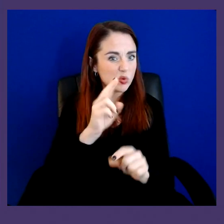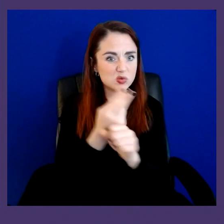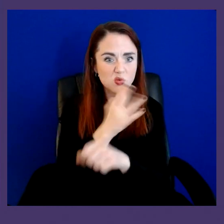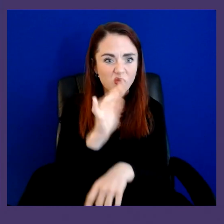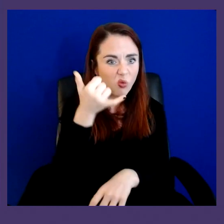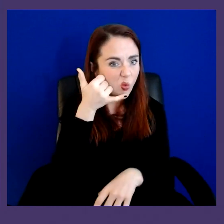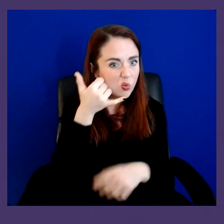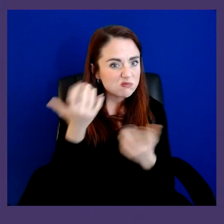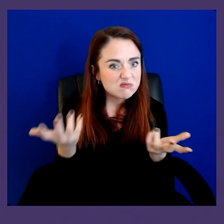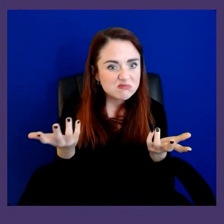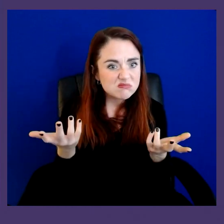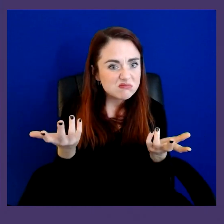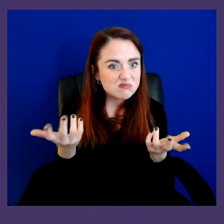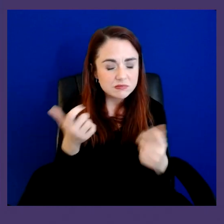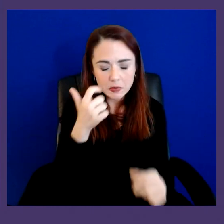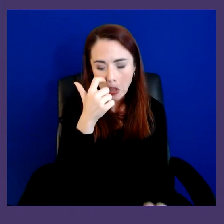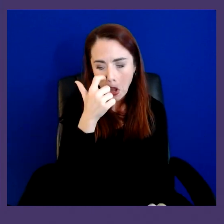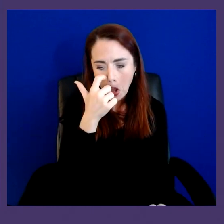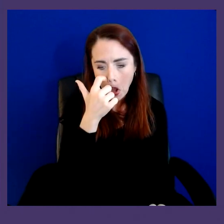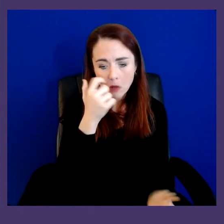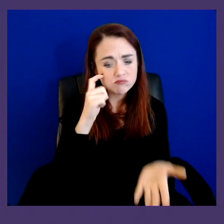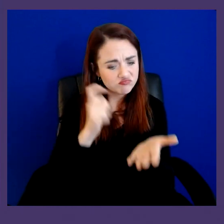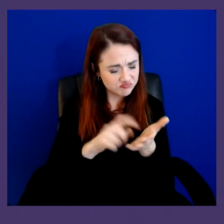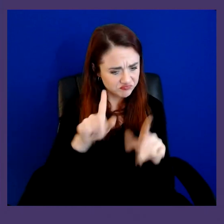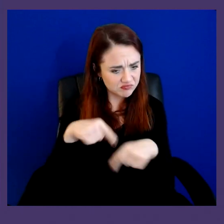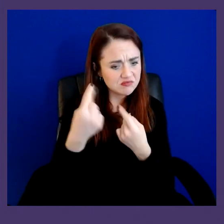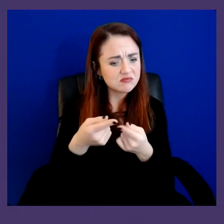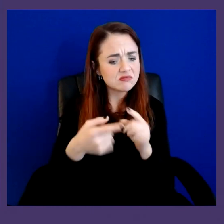What we've seen since we launched is